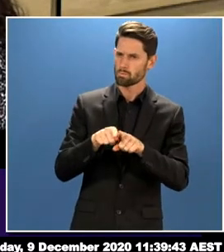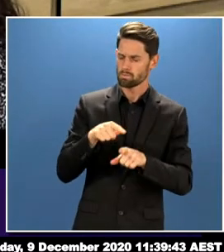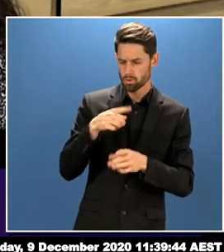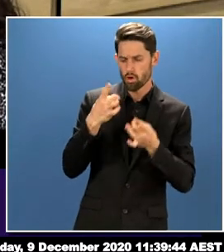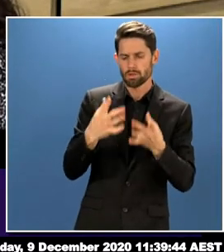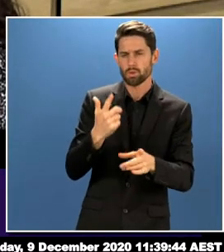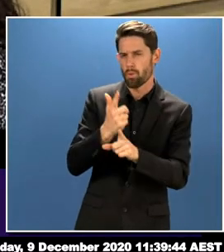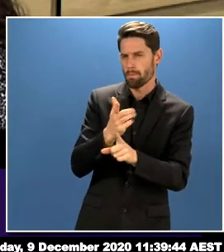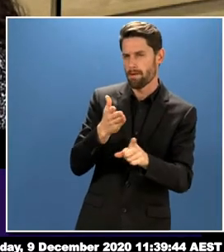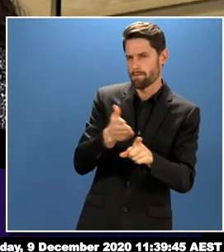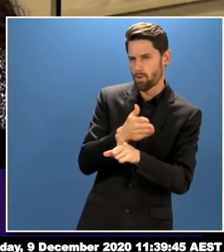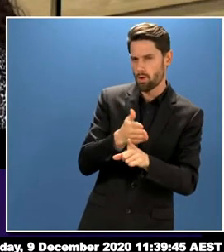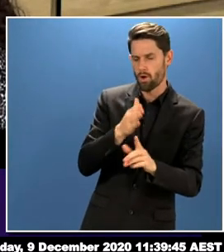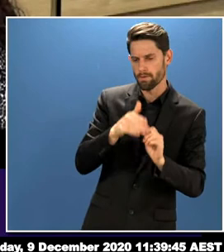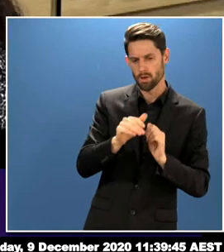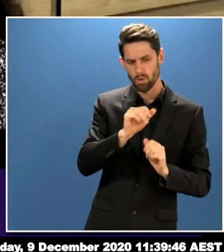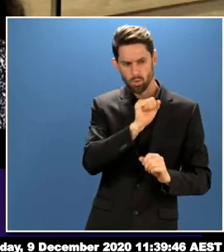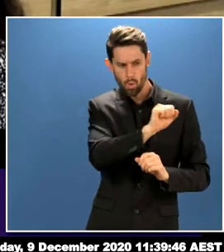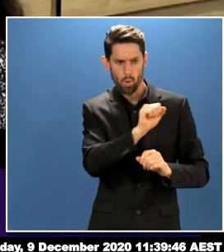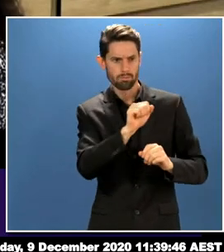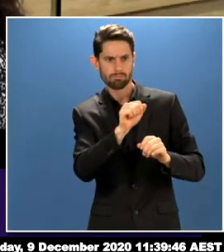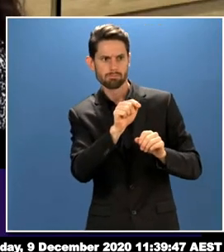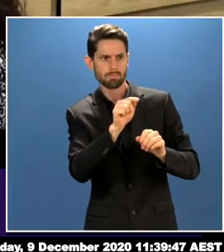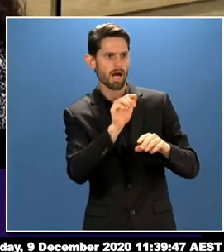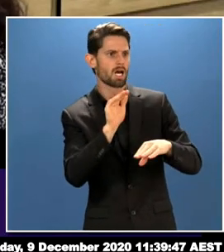that you are involved in as part of your role.